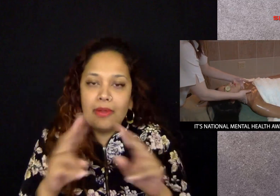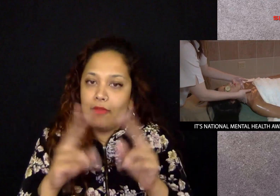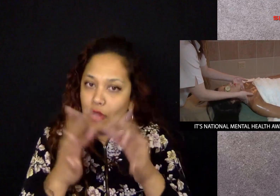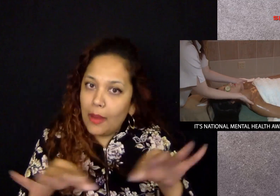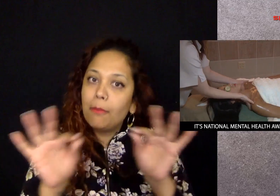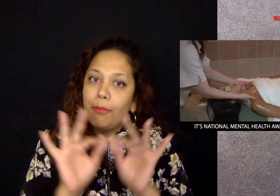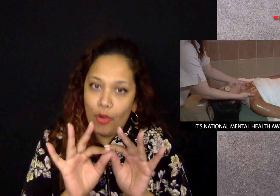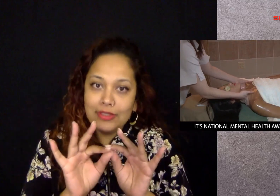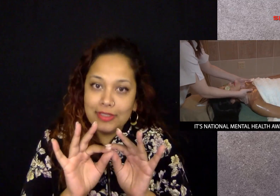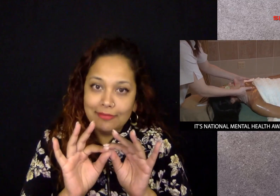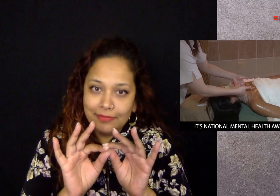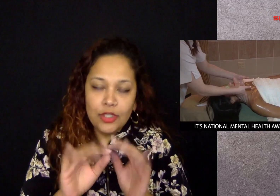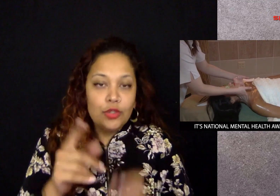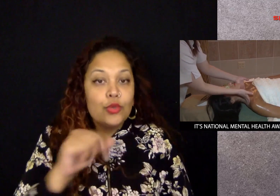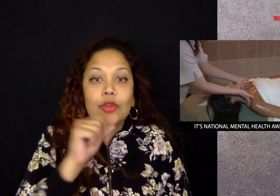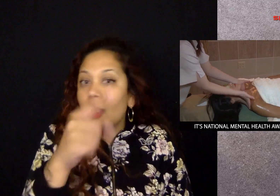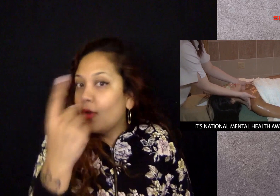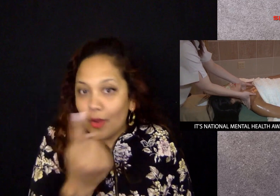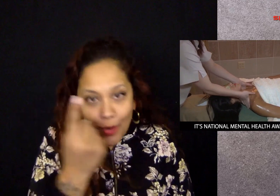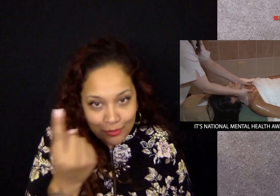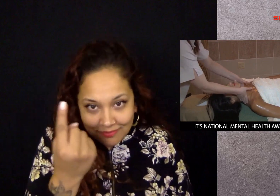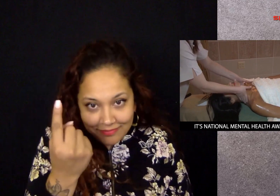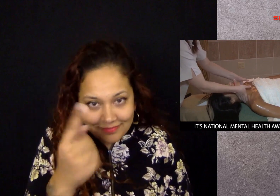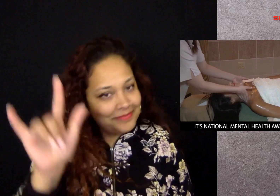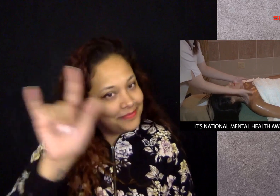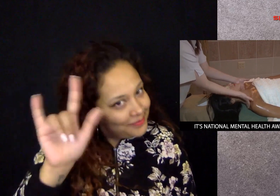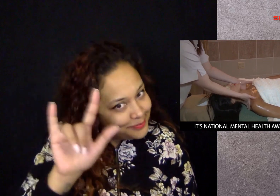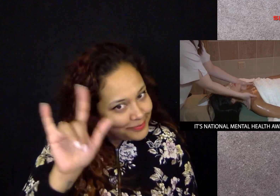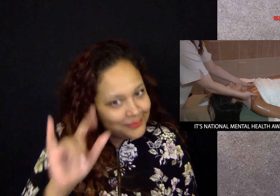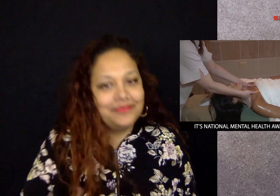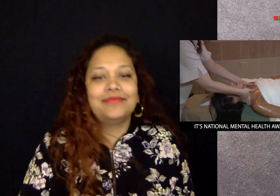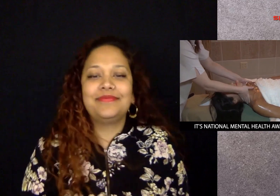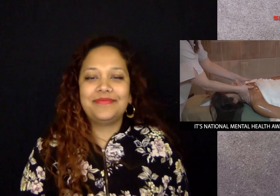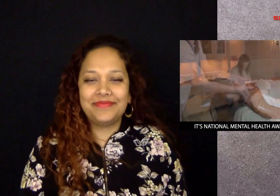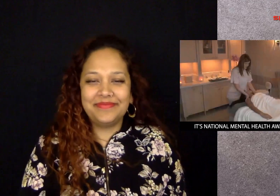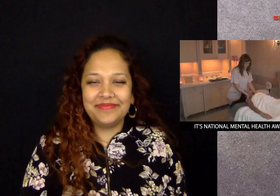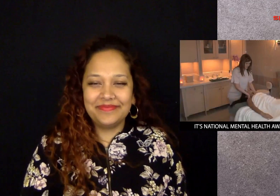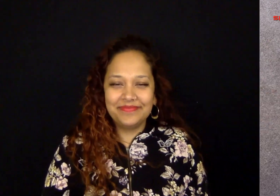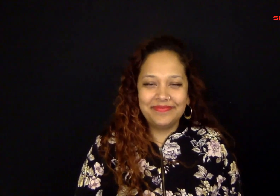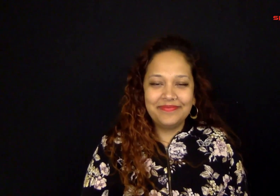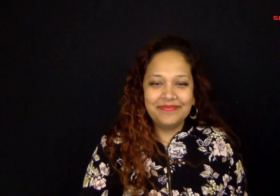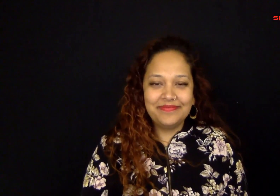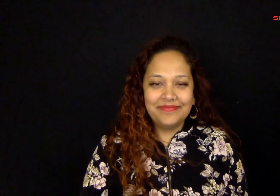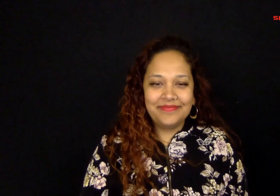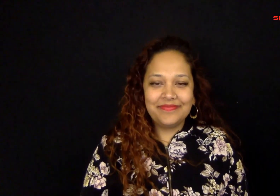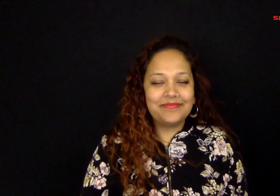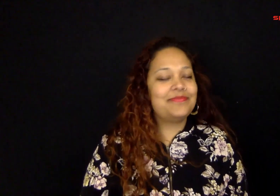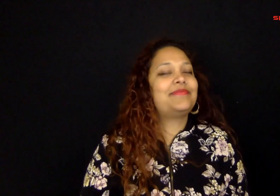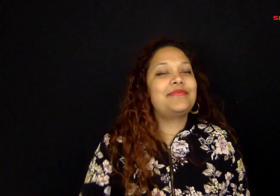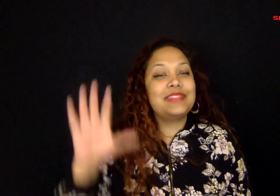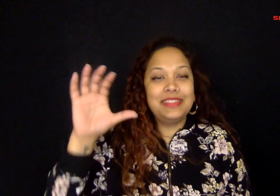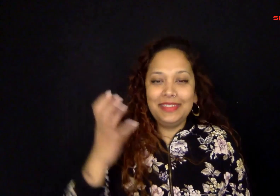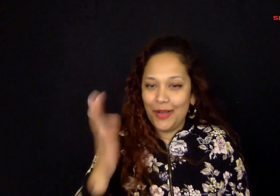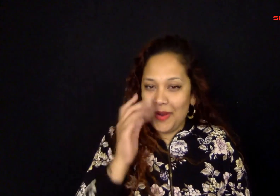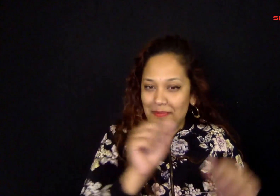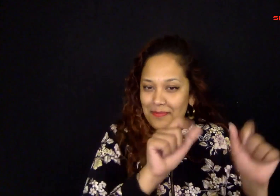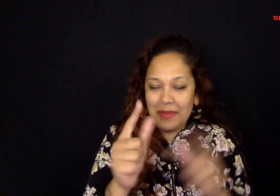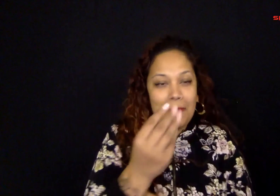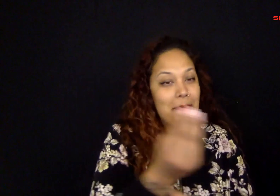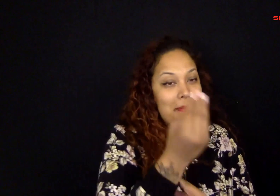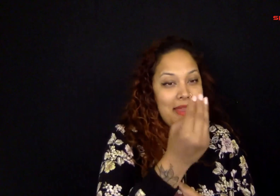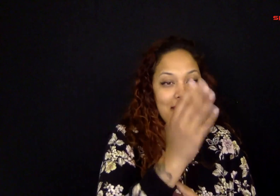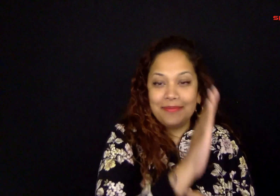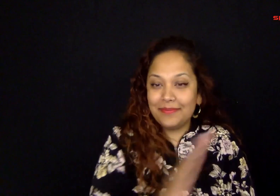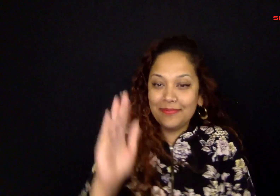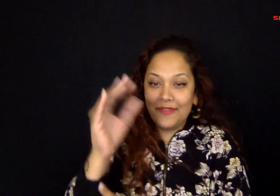and that is very important you are not alone Sign1News will be broadcasting updates Monday